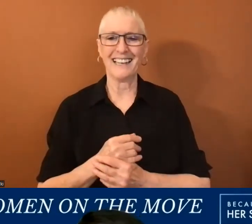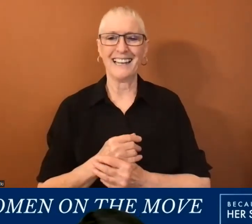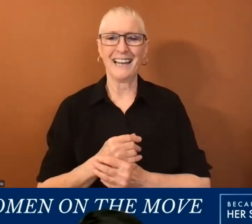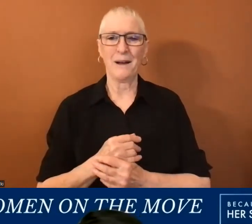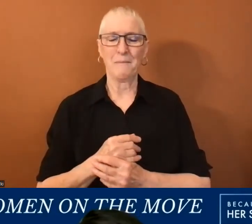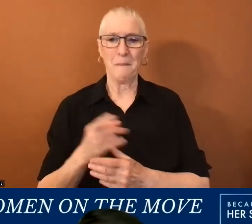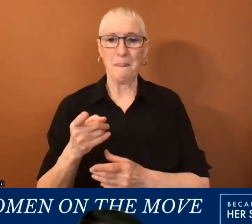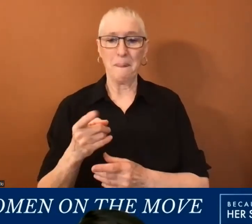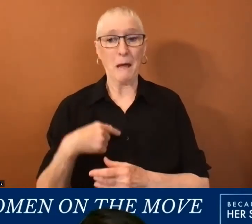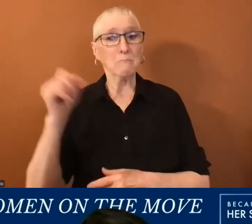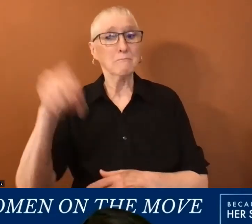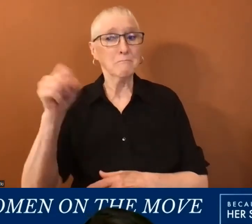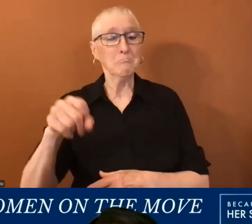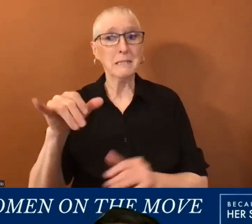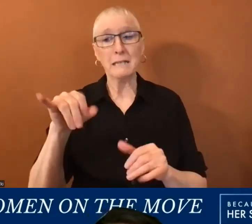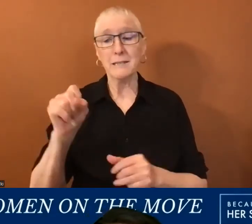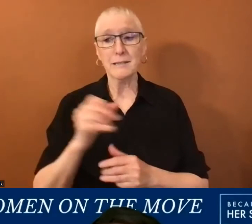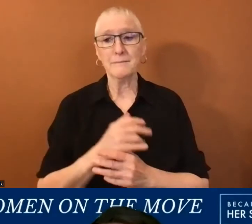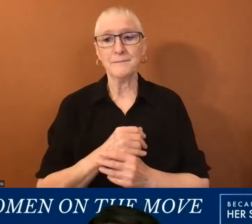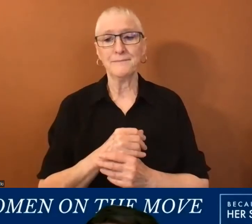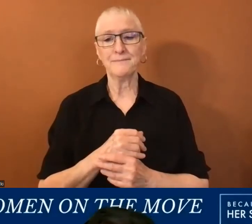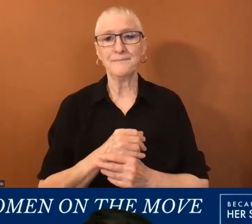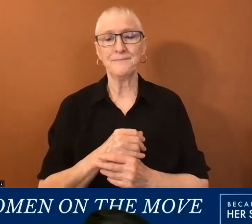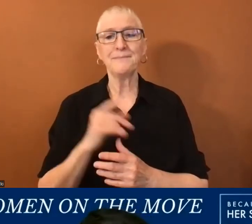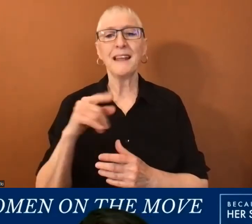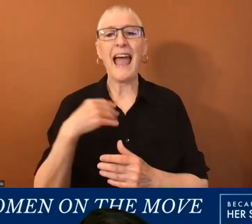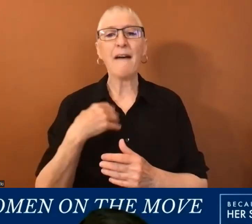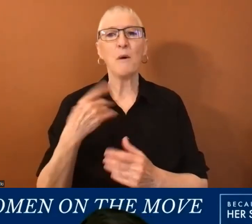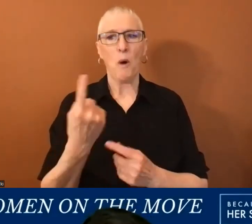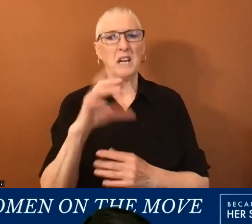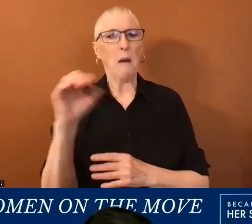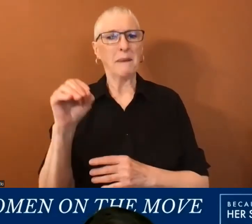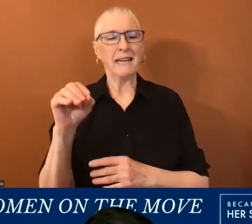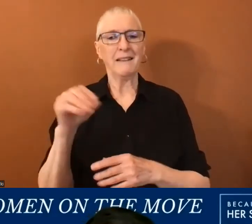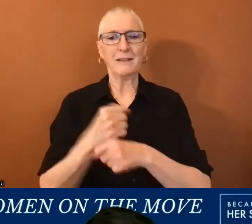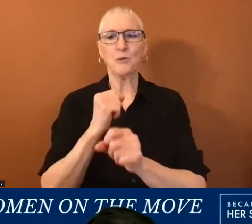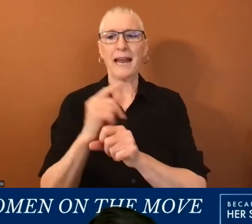Kim: Essentially, yes. Um, there is a company that has created tags that actually